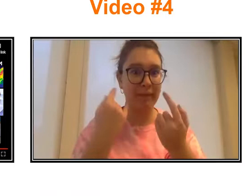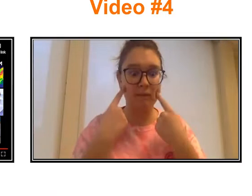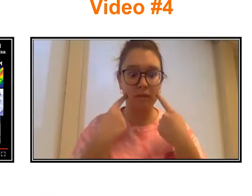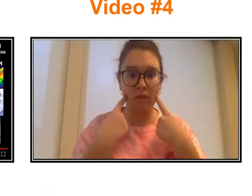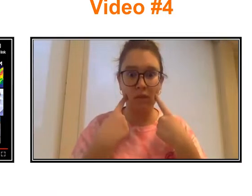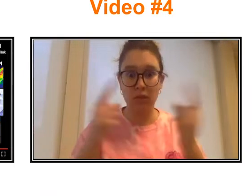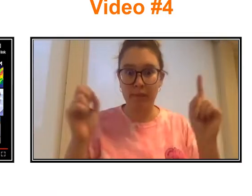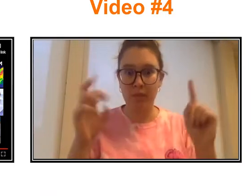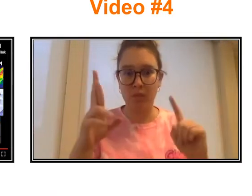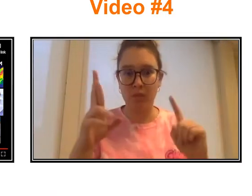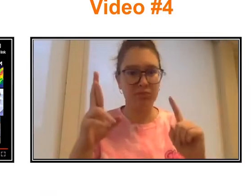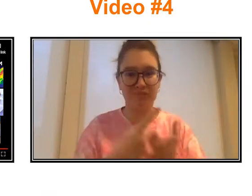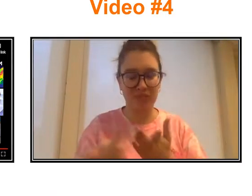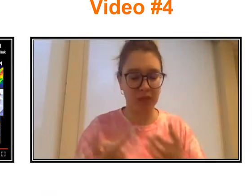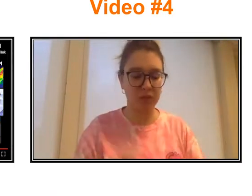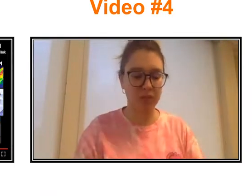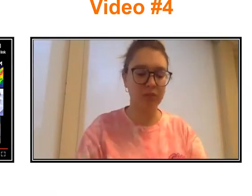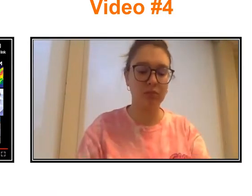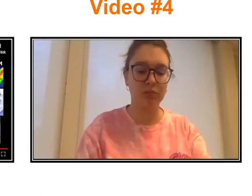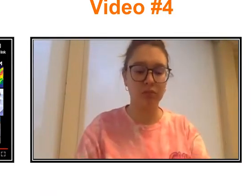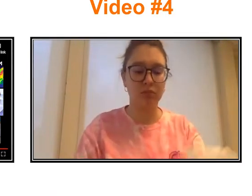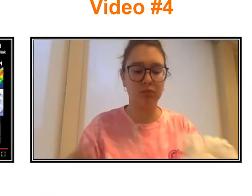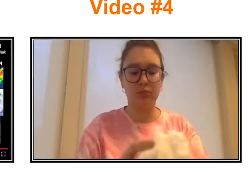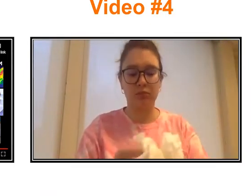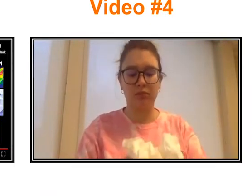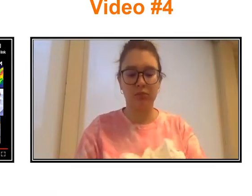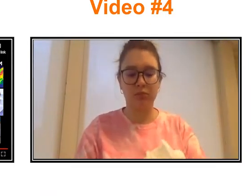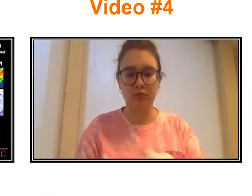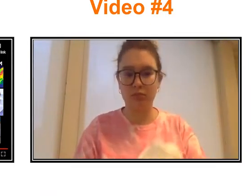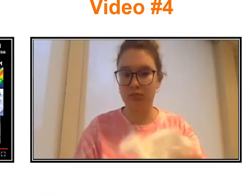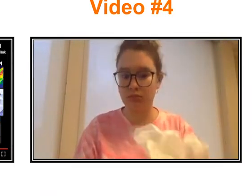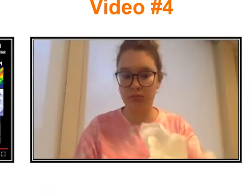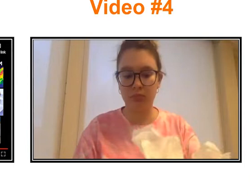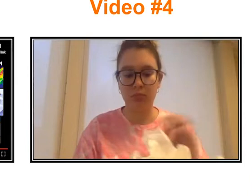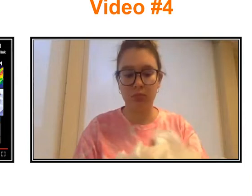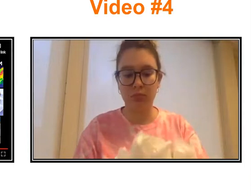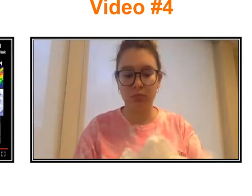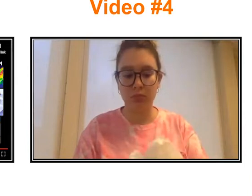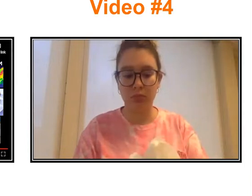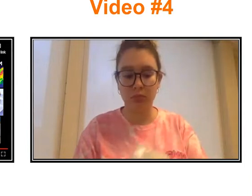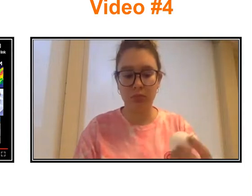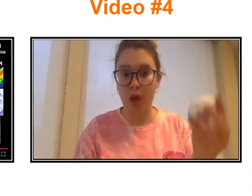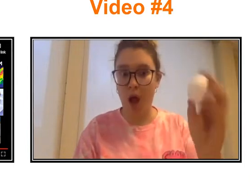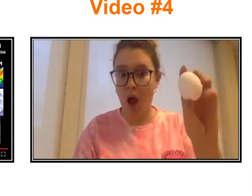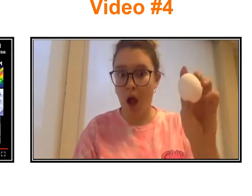I checked to see if it worked, but it failed. Unfortunately, it did not work.